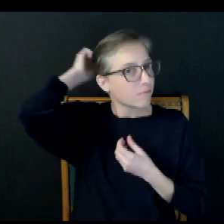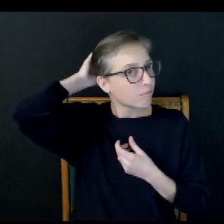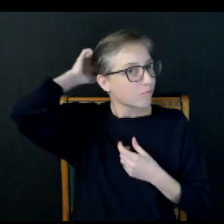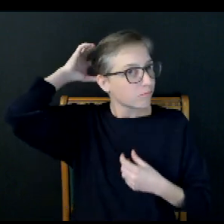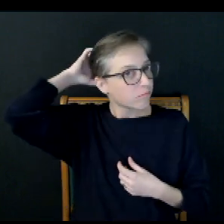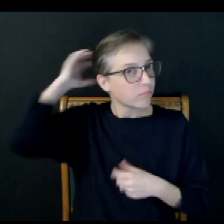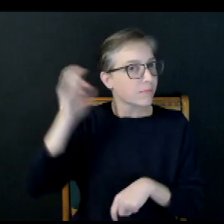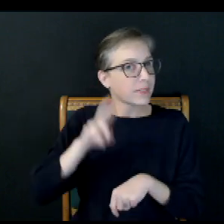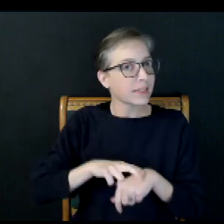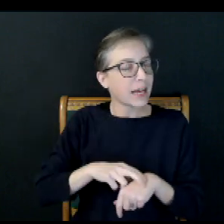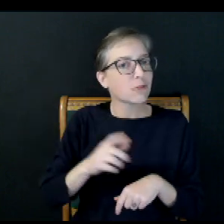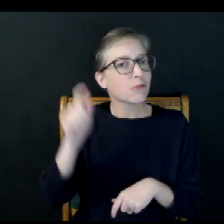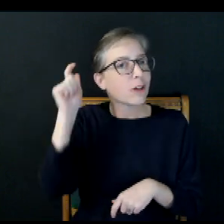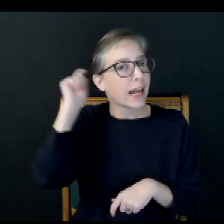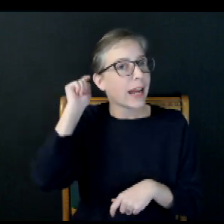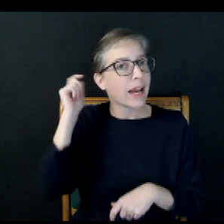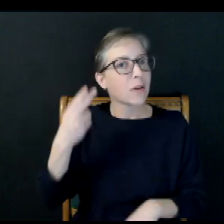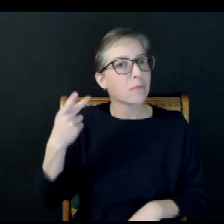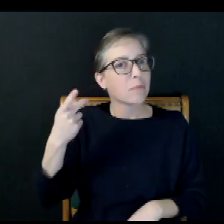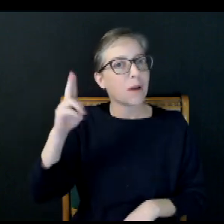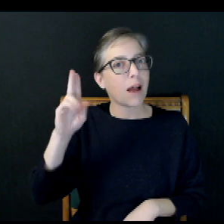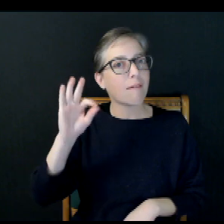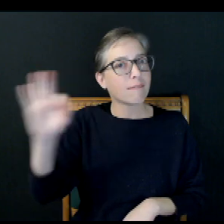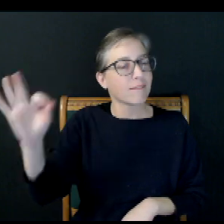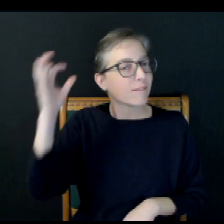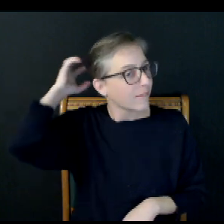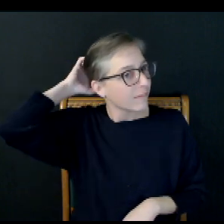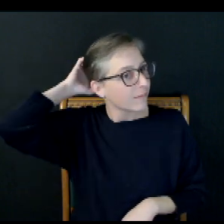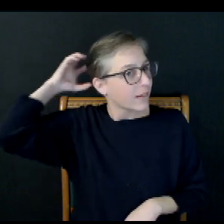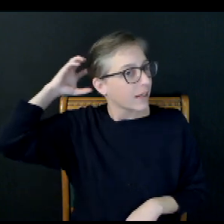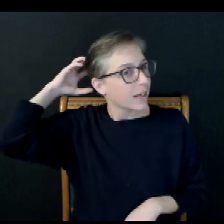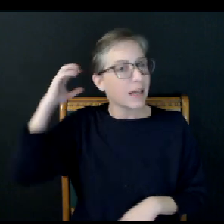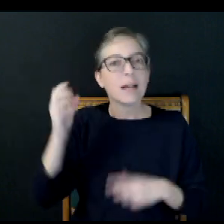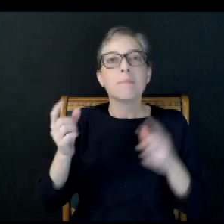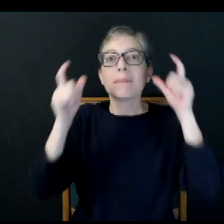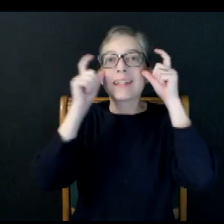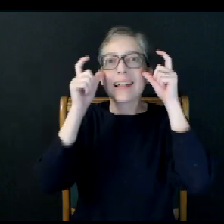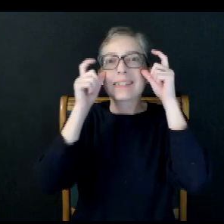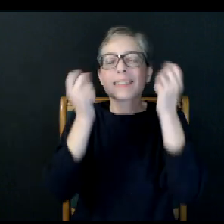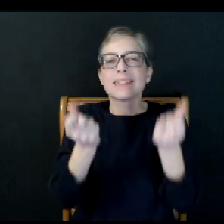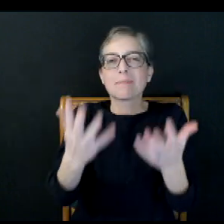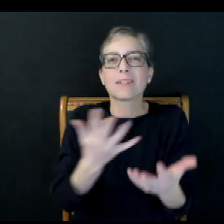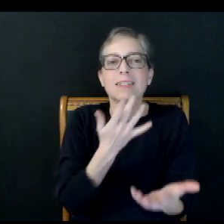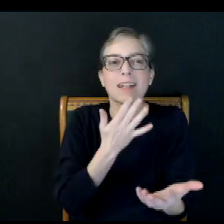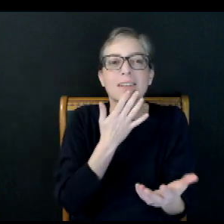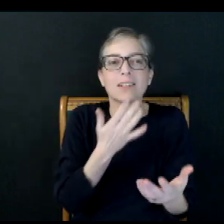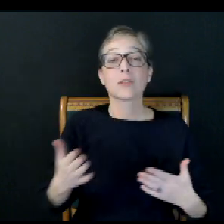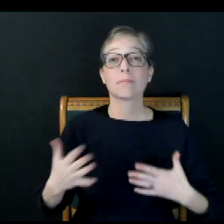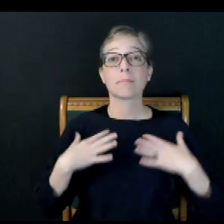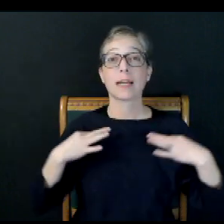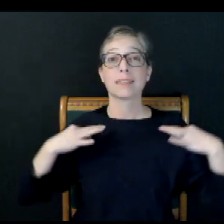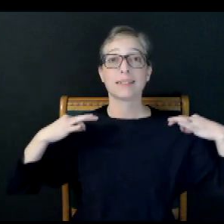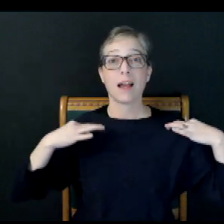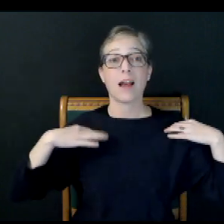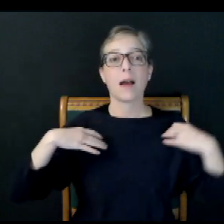I have multicolored glasses and a sage color top. Within the Lurie Institute,